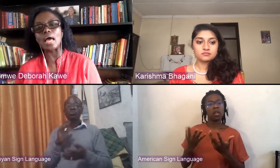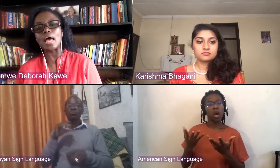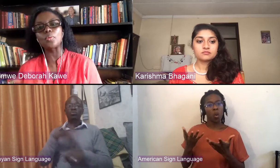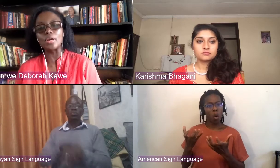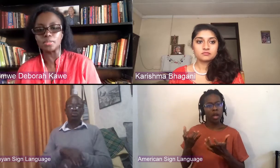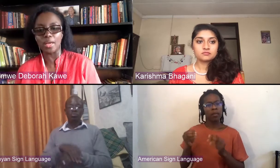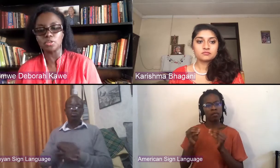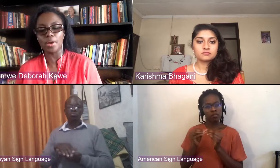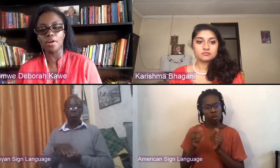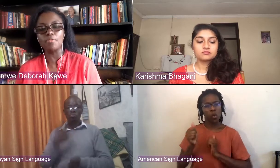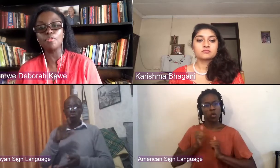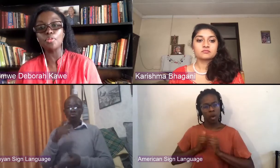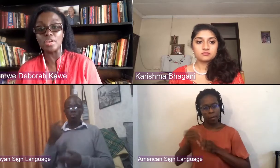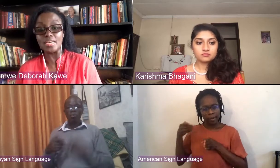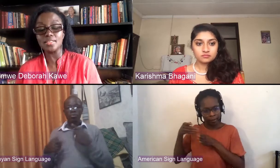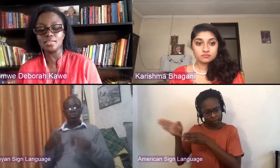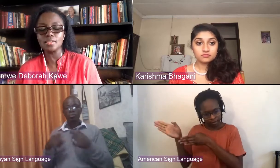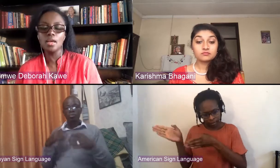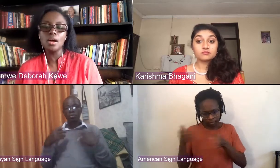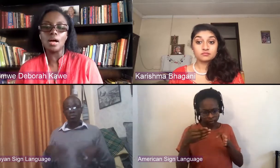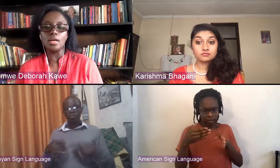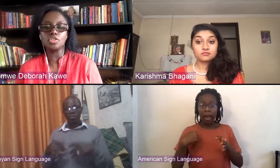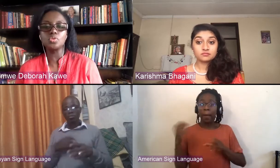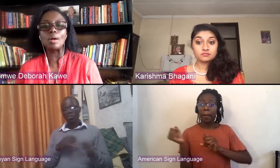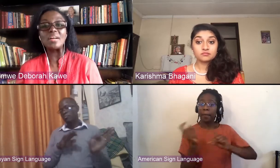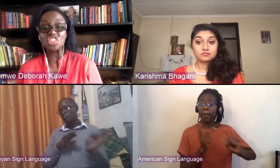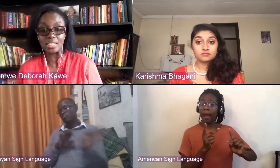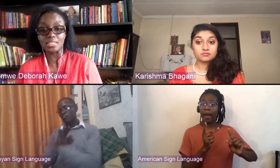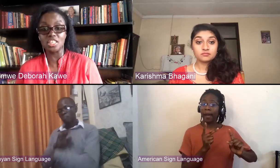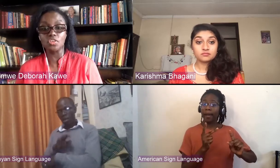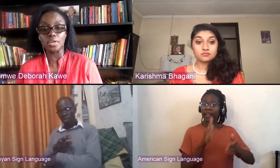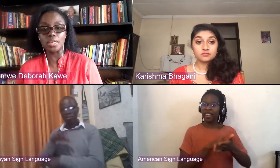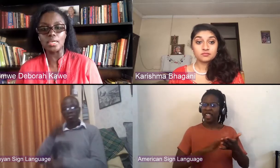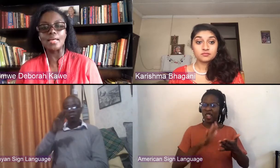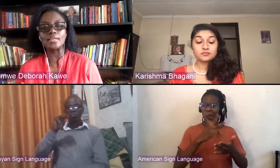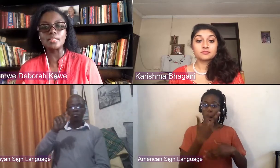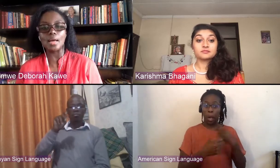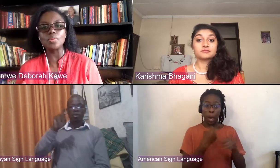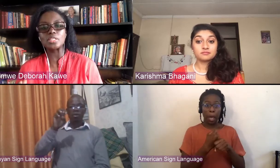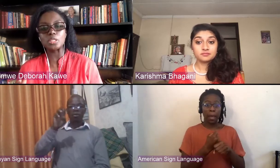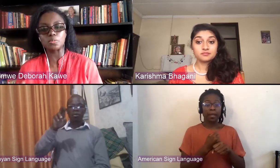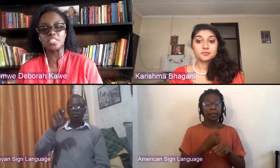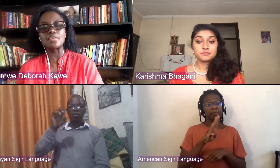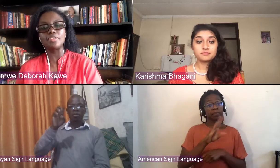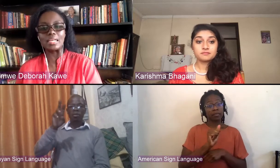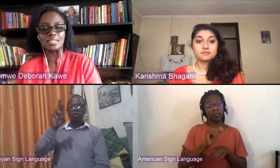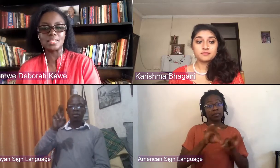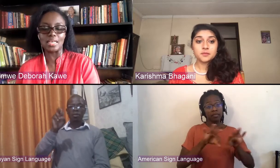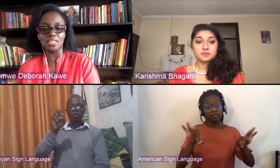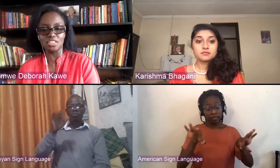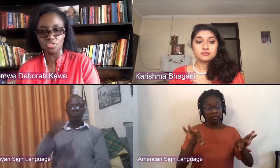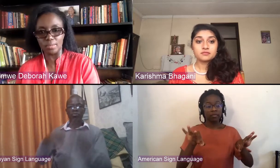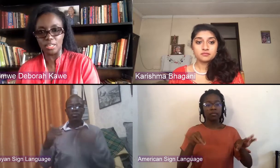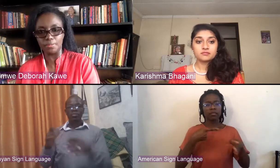I went back to Makerere for three years to do a bachelor's degree and I was specifically studying drama.